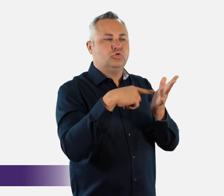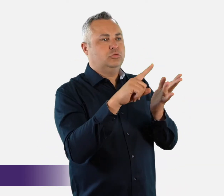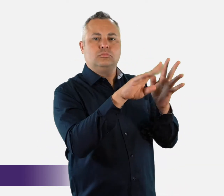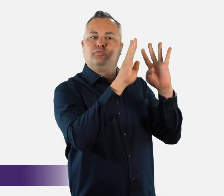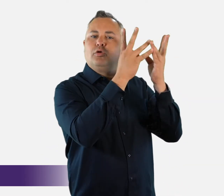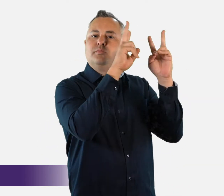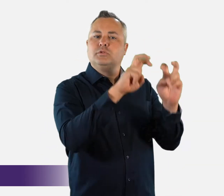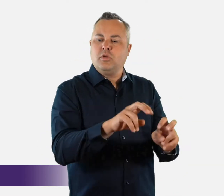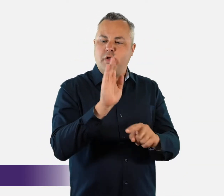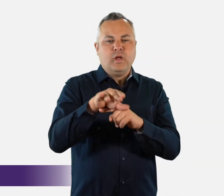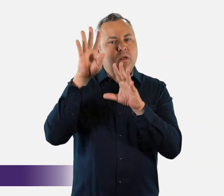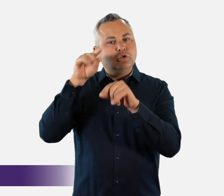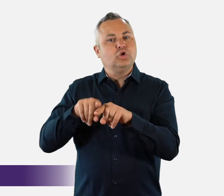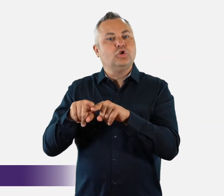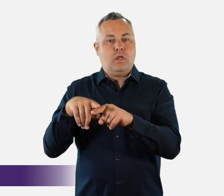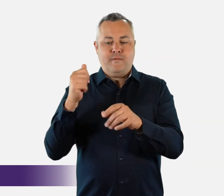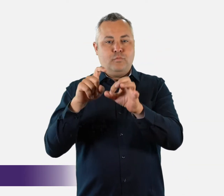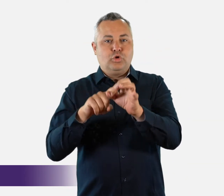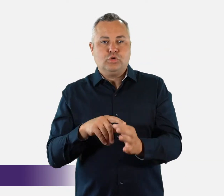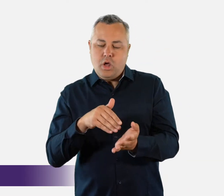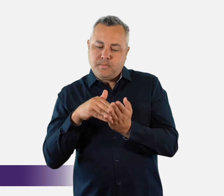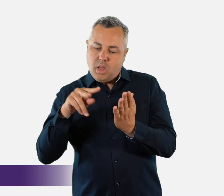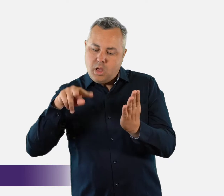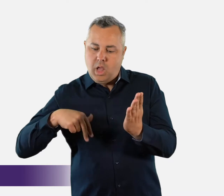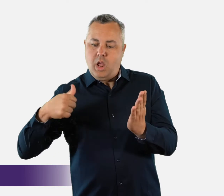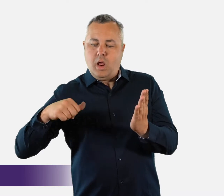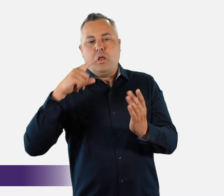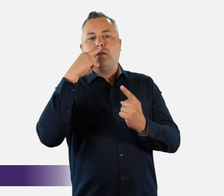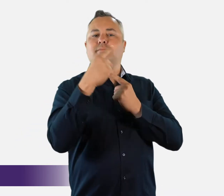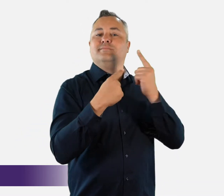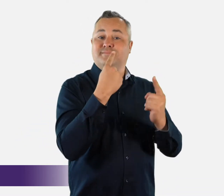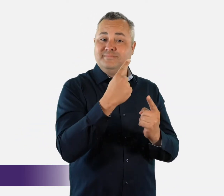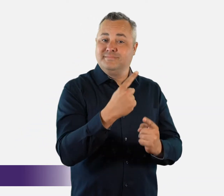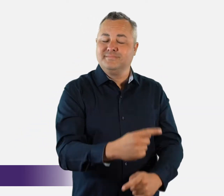to the Royal Commission on the matter of education and learning.